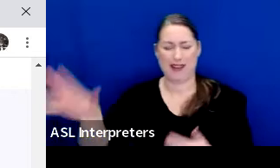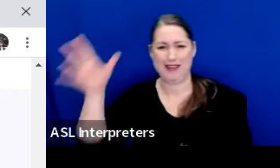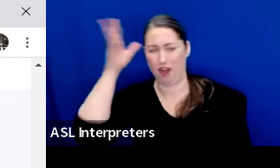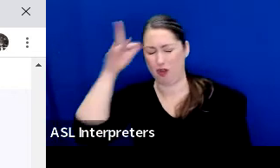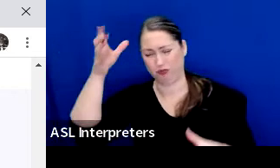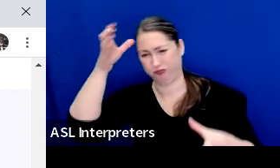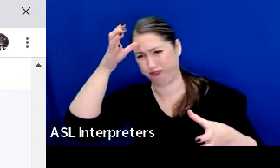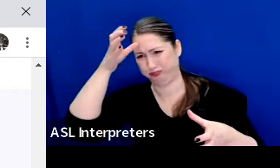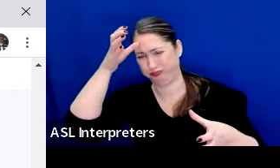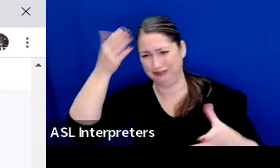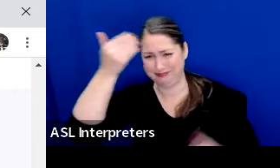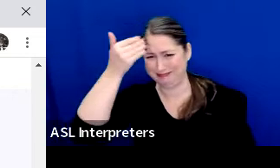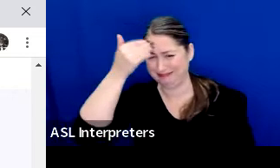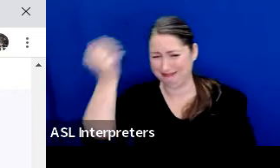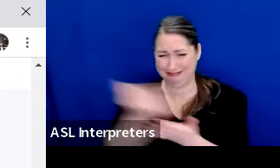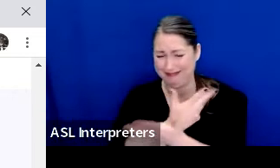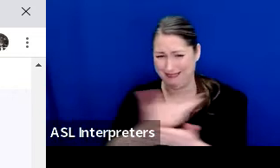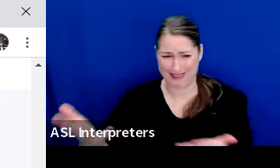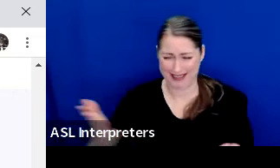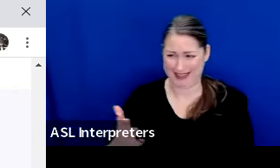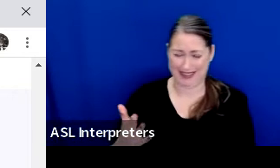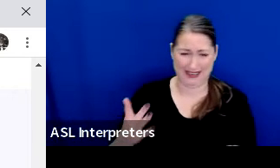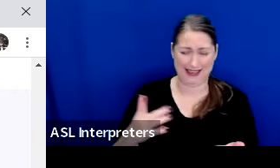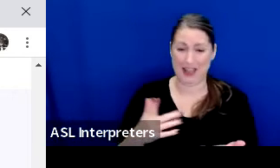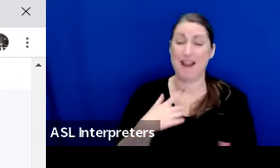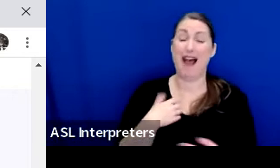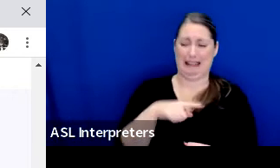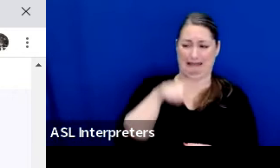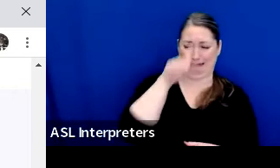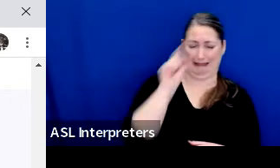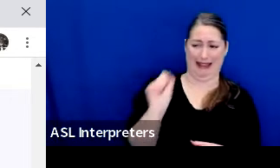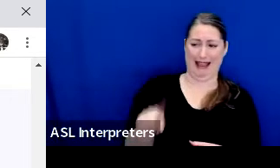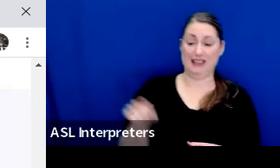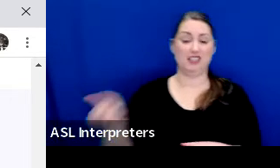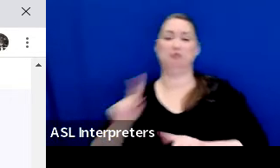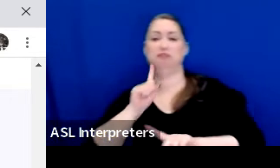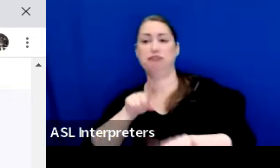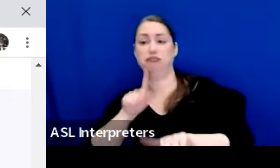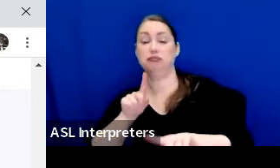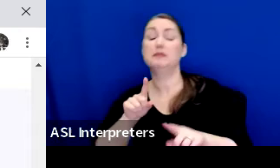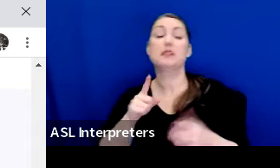And he's just going to answer it. It's really cool. And sometimes someone else answers, which is fine, too.